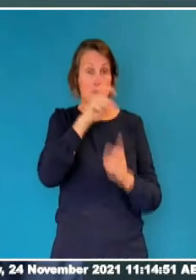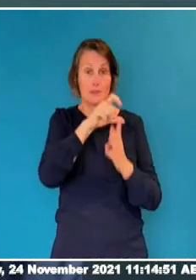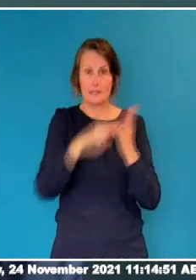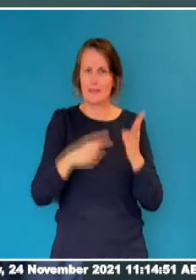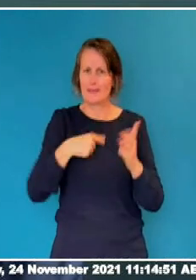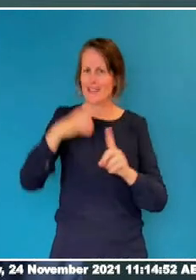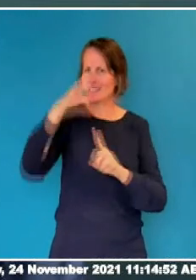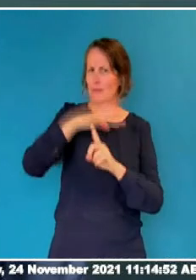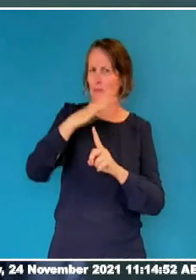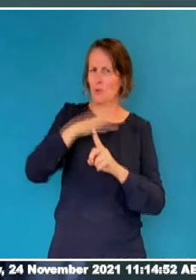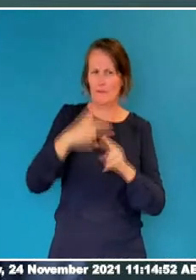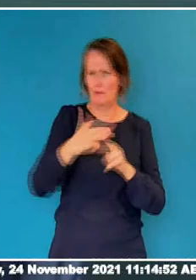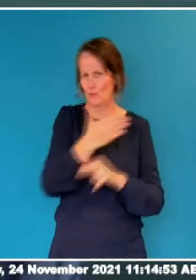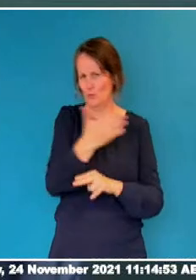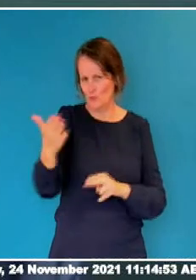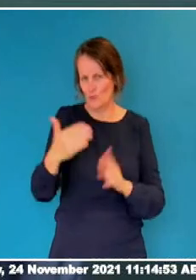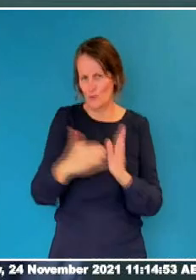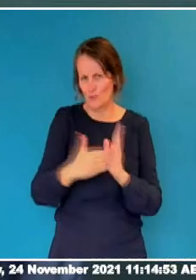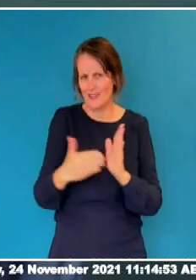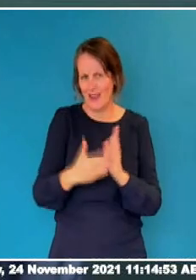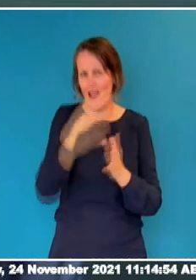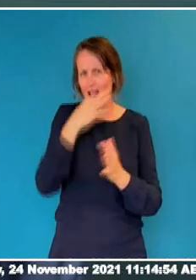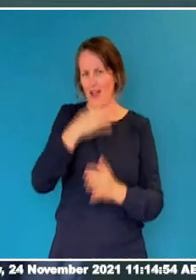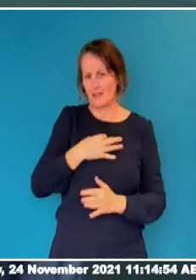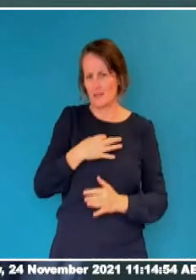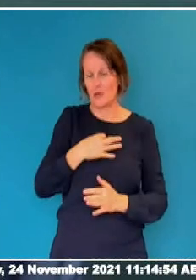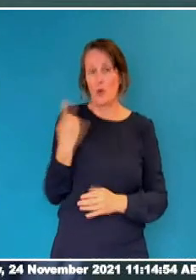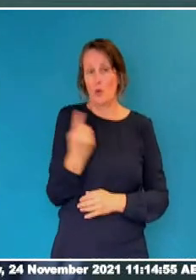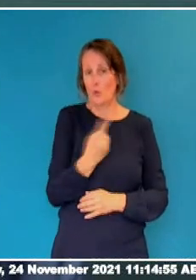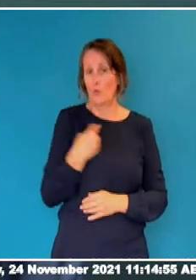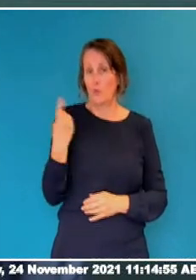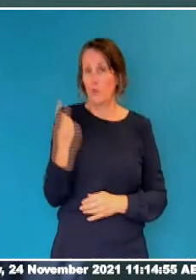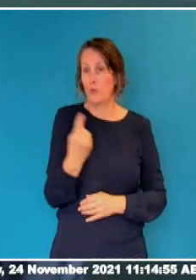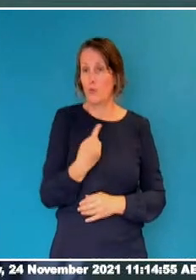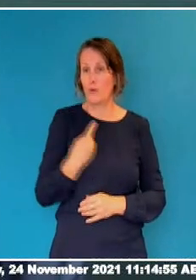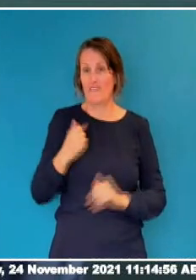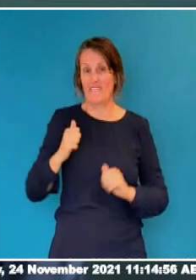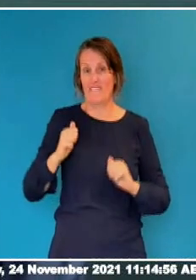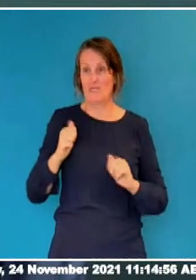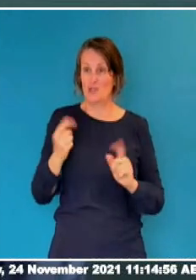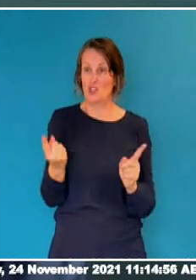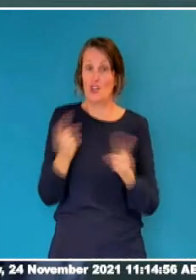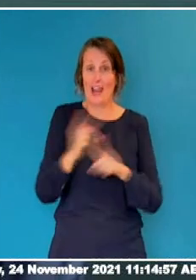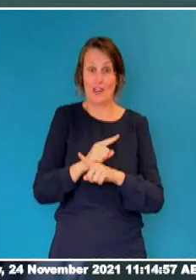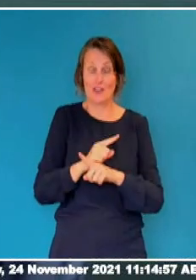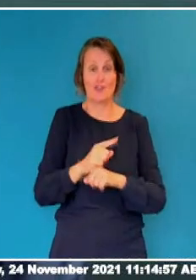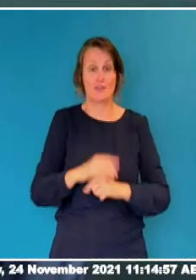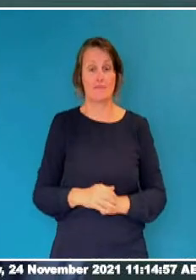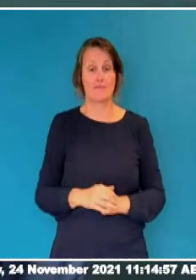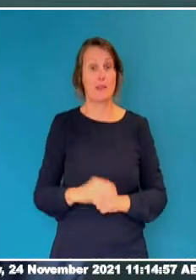Commission today, we have moved from a previous provider of online recruitment